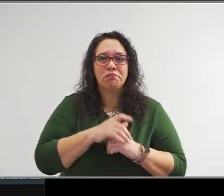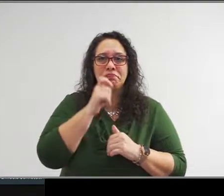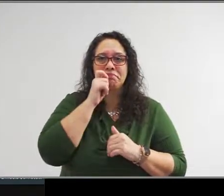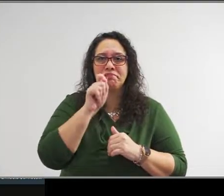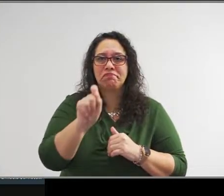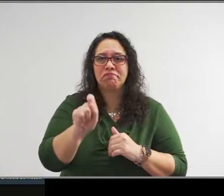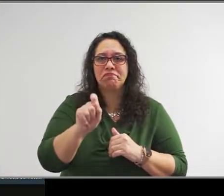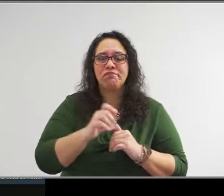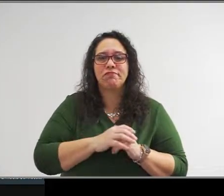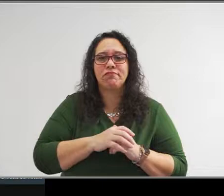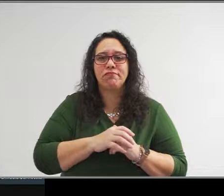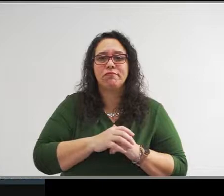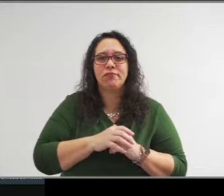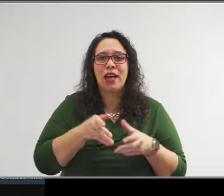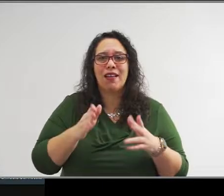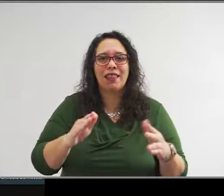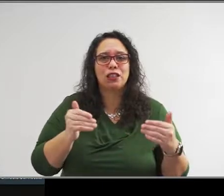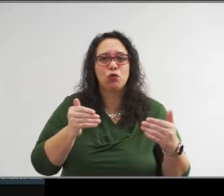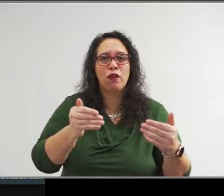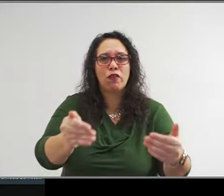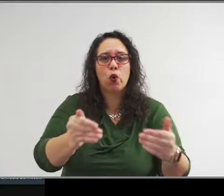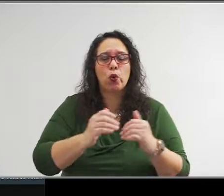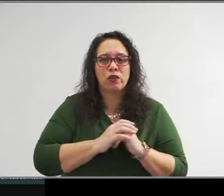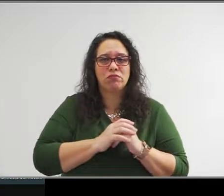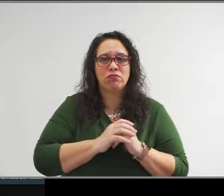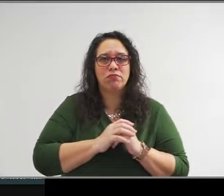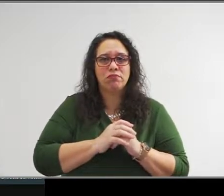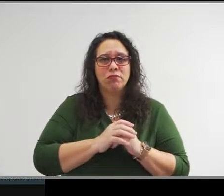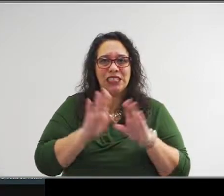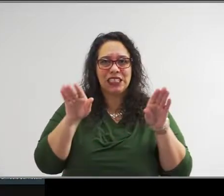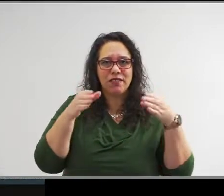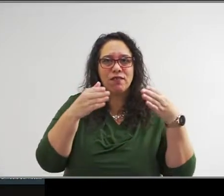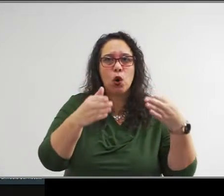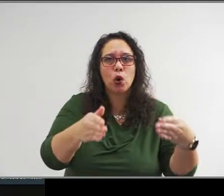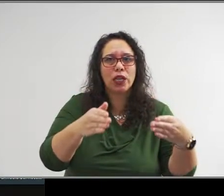Let's move forward, let's focus on what is going to be happening